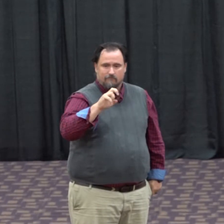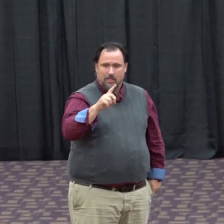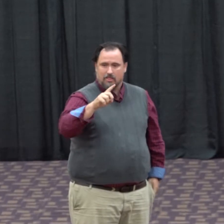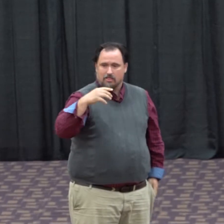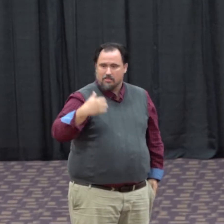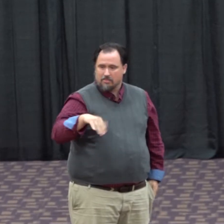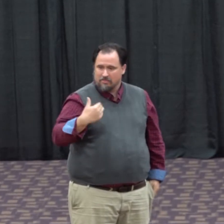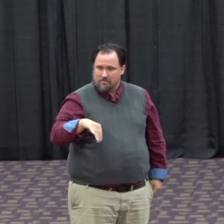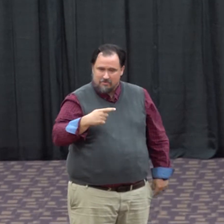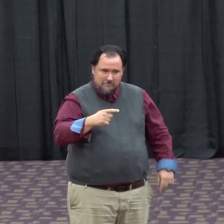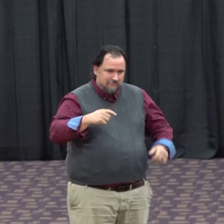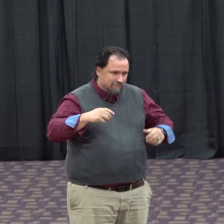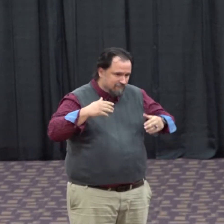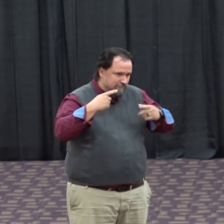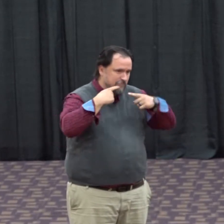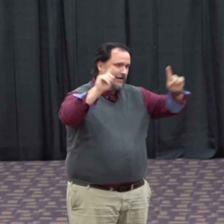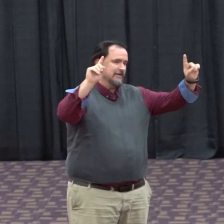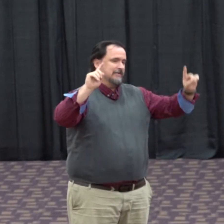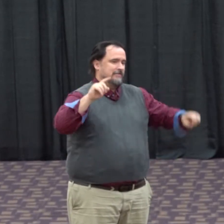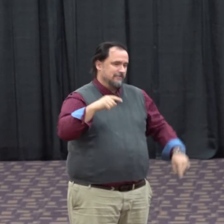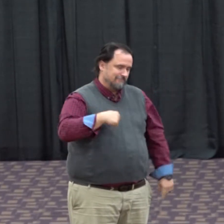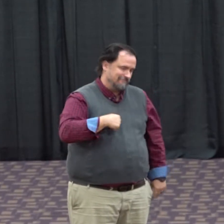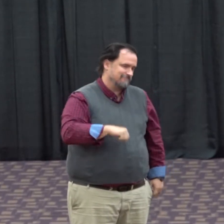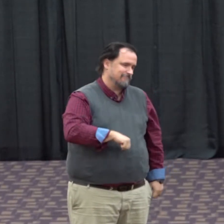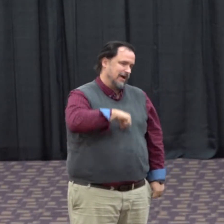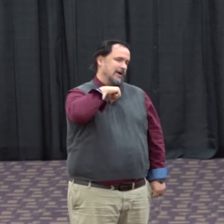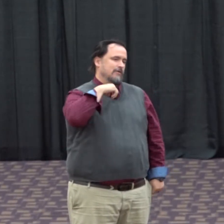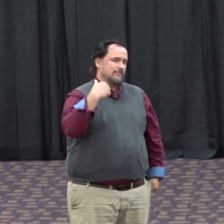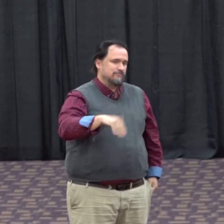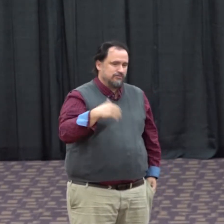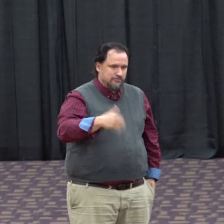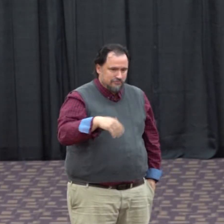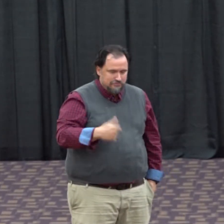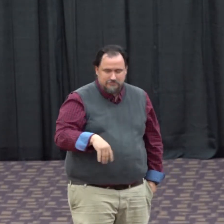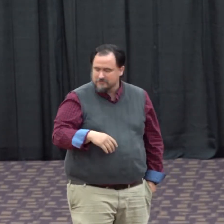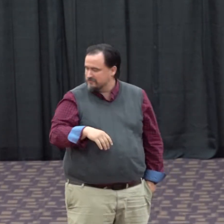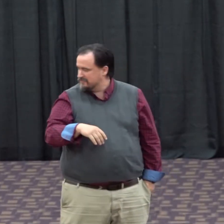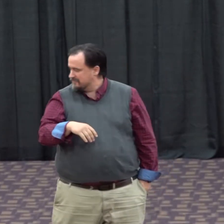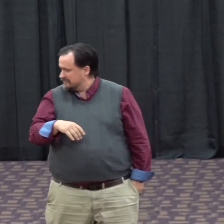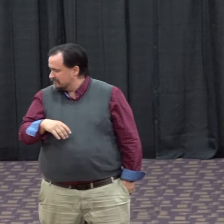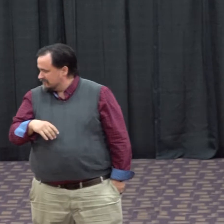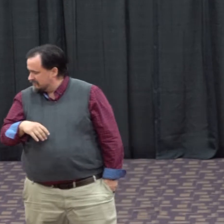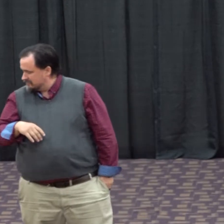And you still even - you were successful. And I'm so proud of you!